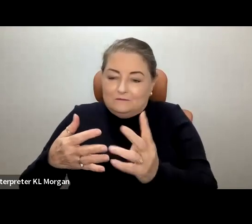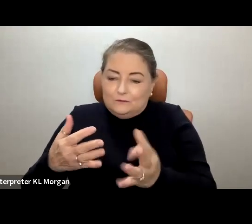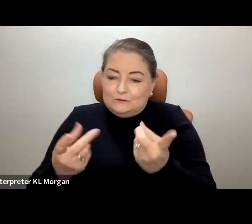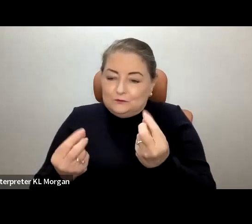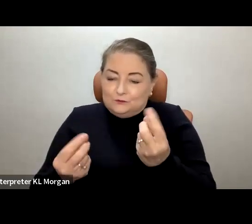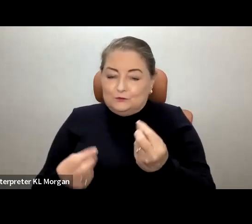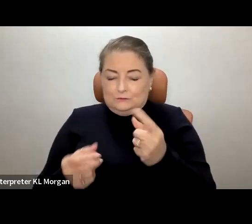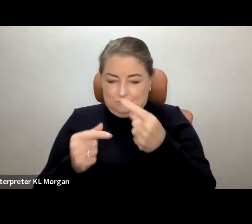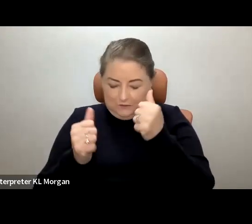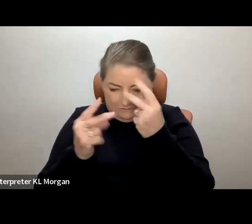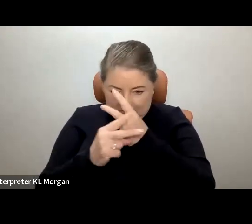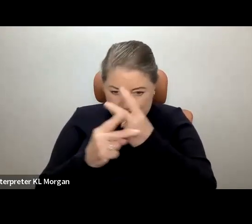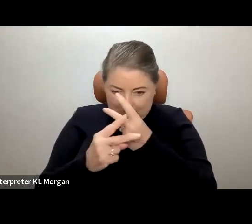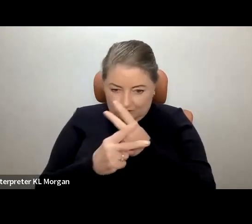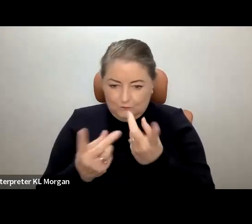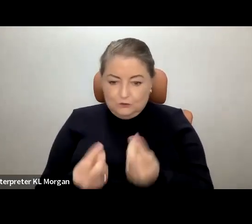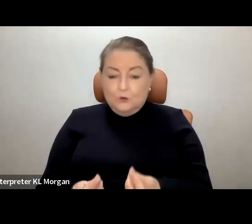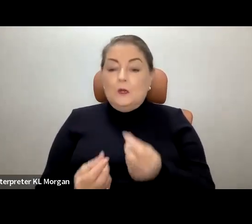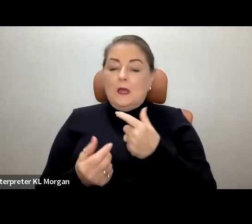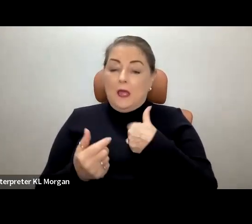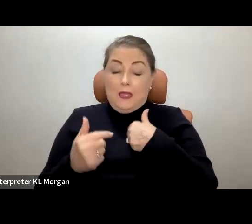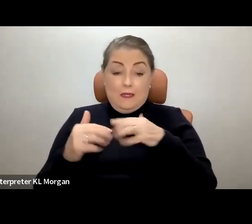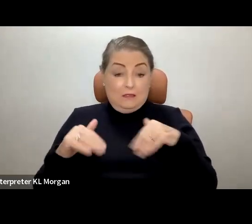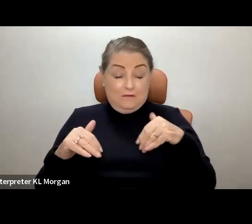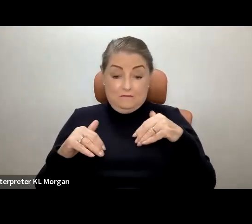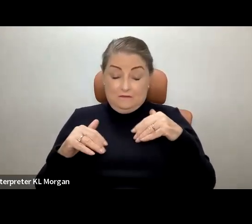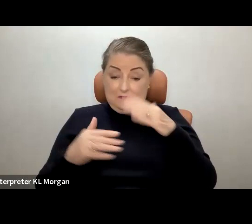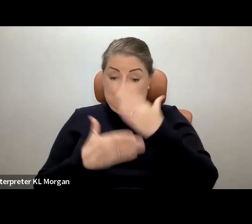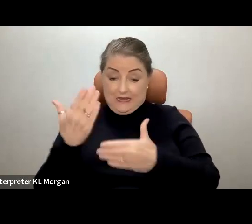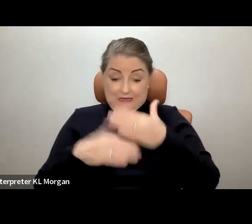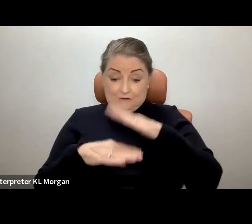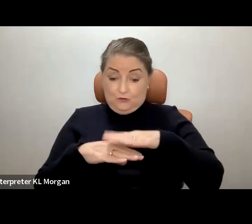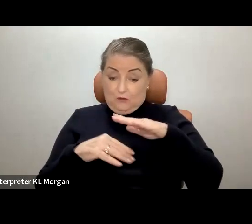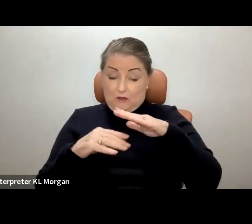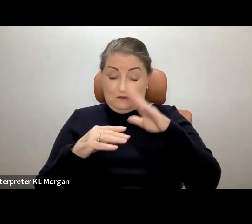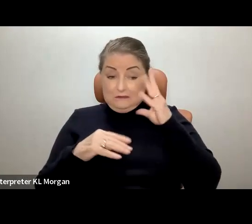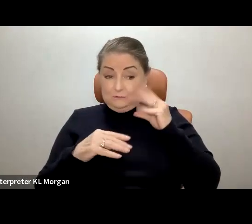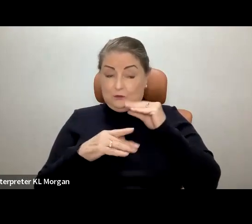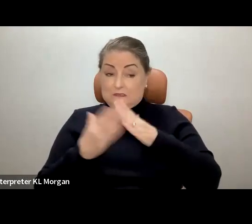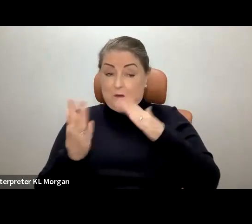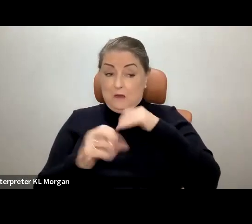how to do that. Now, like I said, I haven't had the hands on experience and some of my colleagues have, which I'm